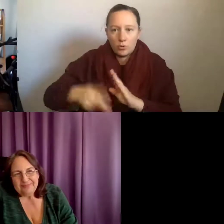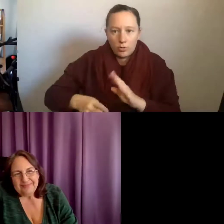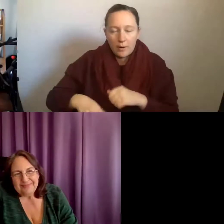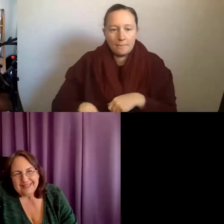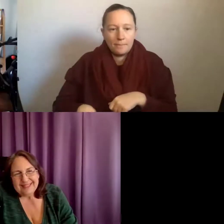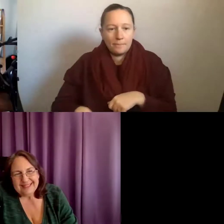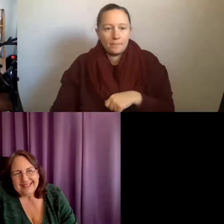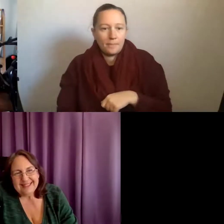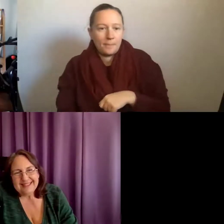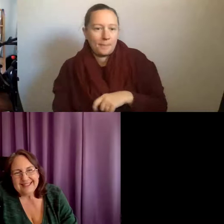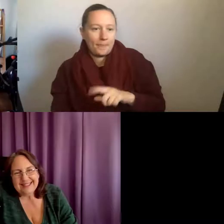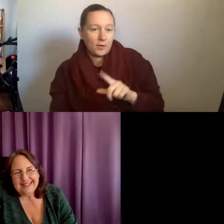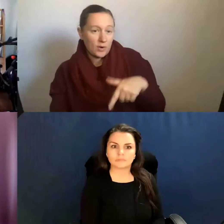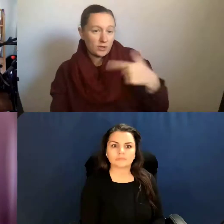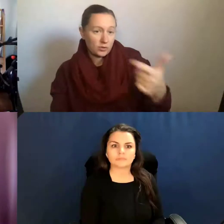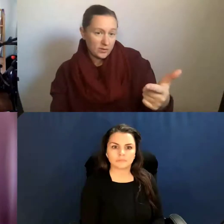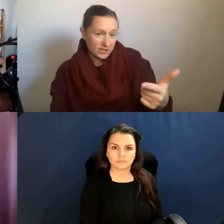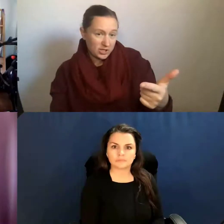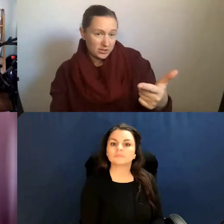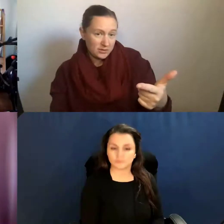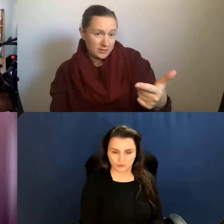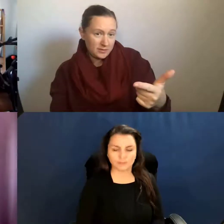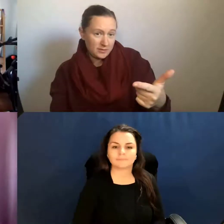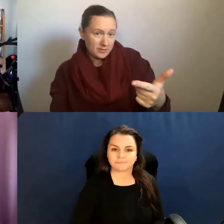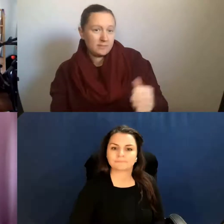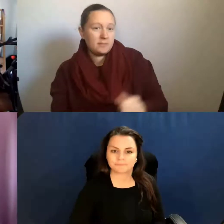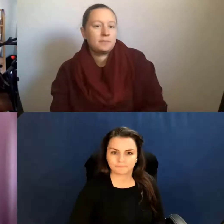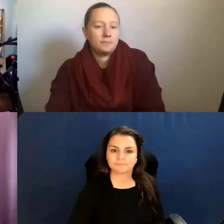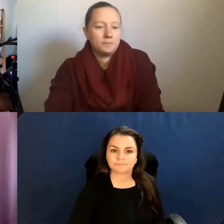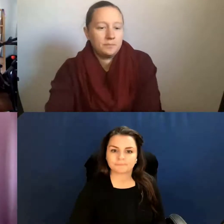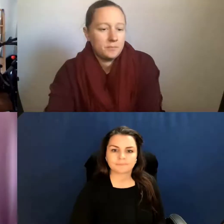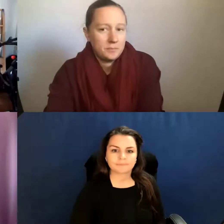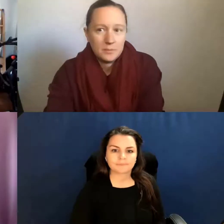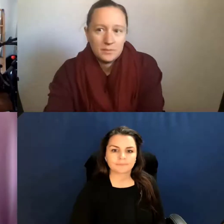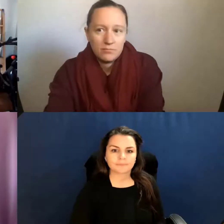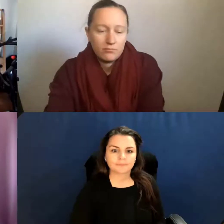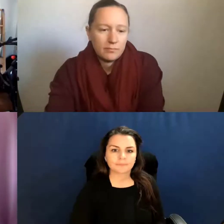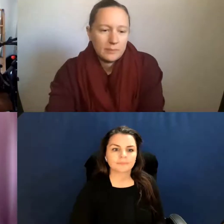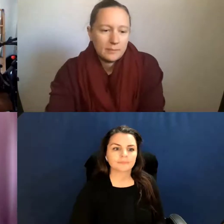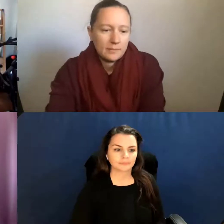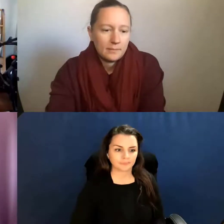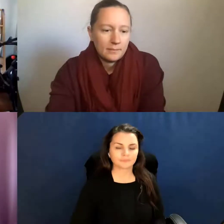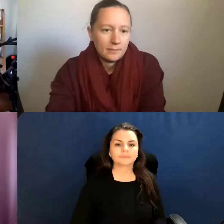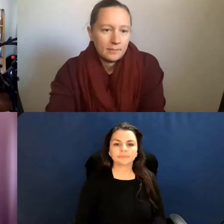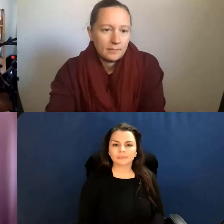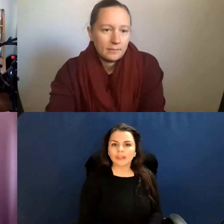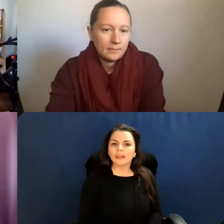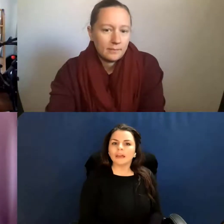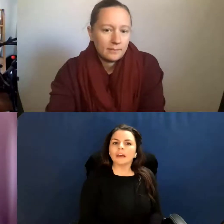Lisa Chadwick: So, I'm less familiar with the R16. I would encourage you to read both of those funding announcements,